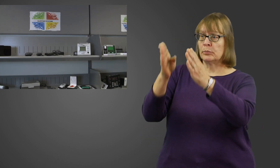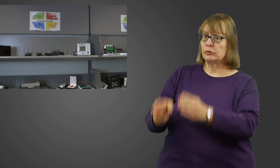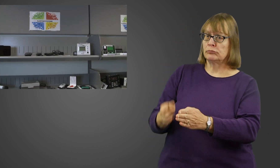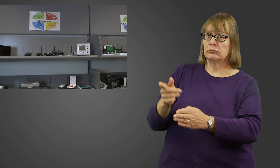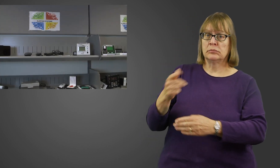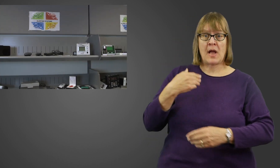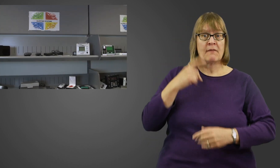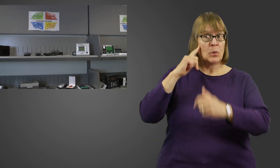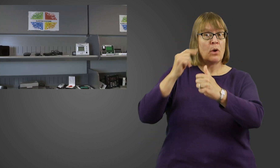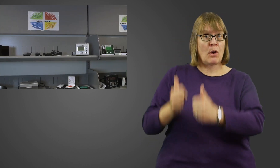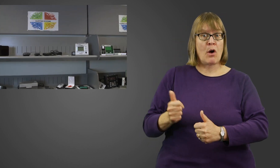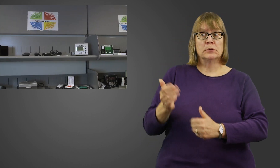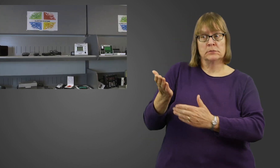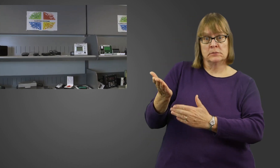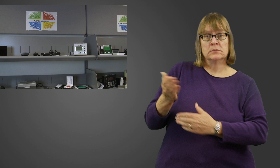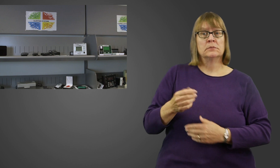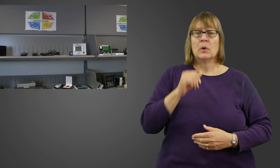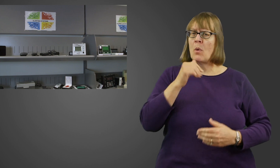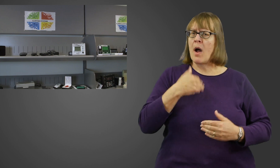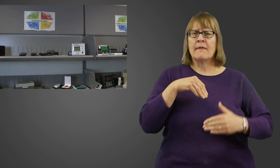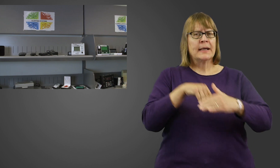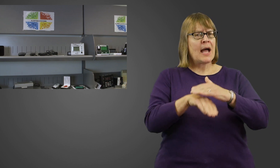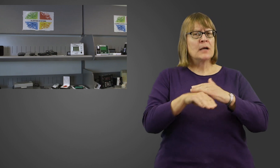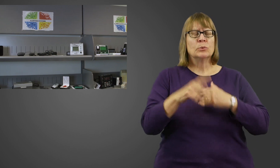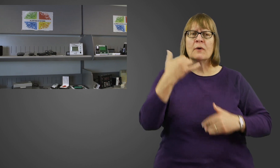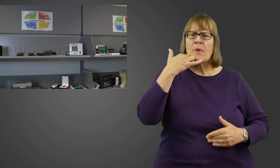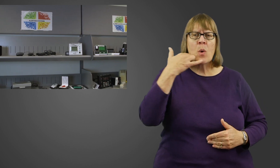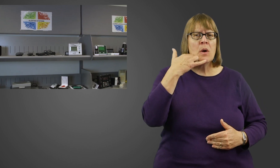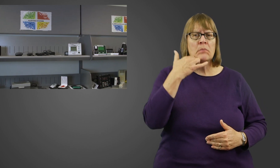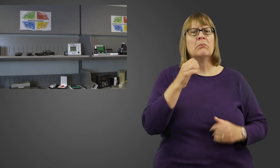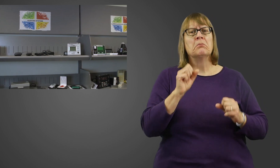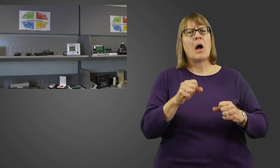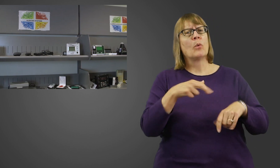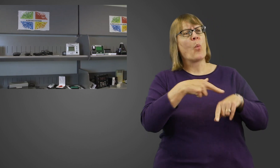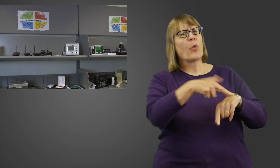If you work with someone who has a hearing loss and doesn't yet have an accessible telephone,